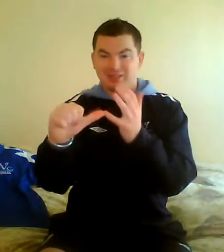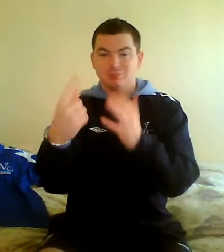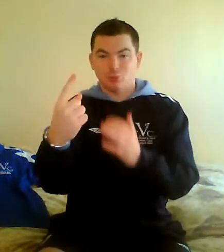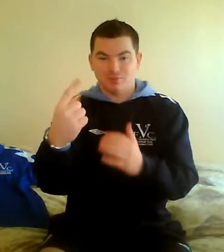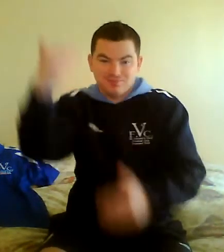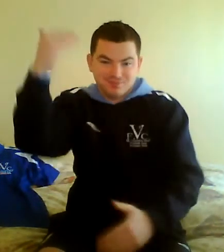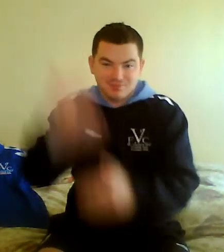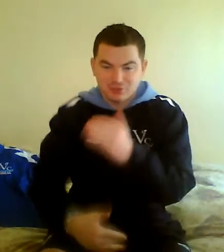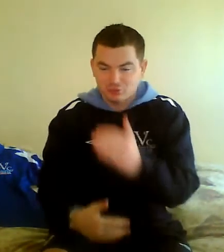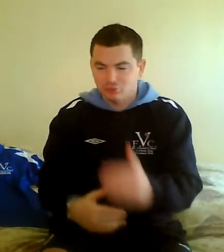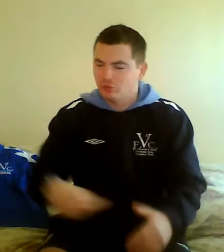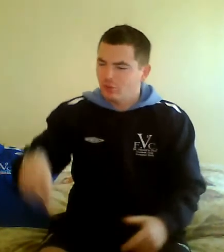and the scoreline stood at 6-1 at the end.